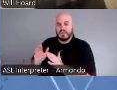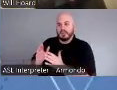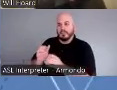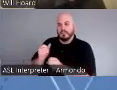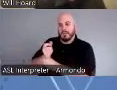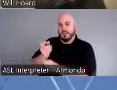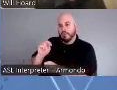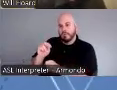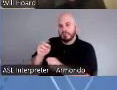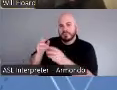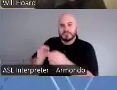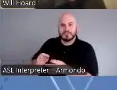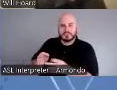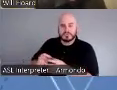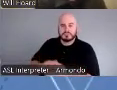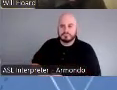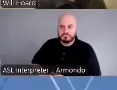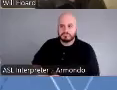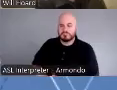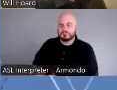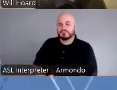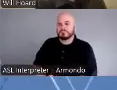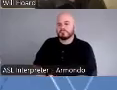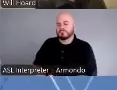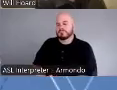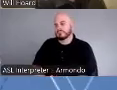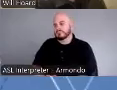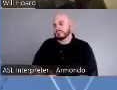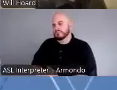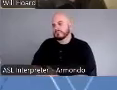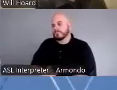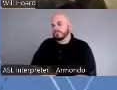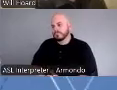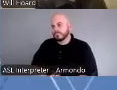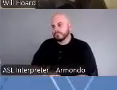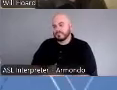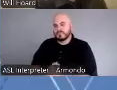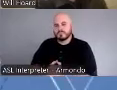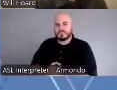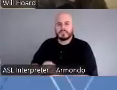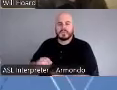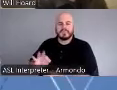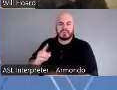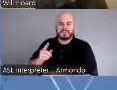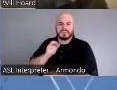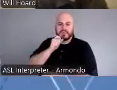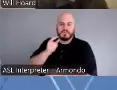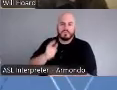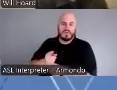and then if that's not the right choice for them, they'll circle back.